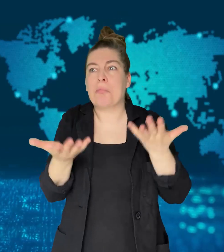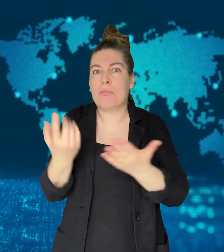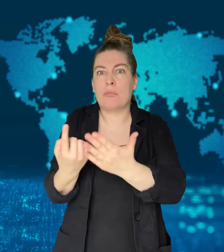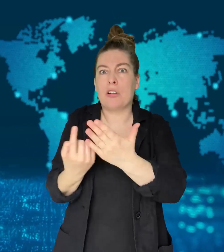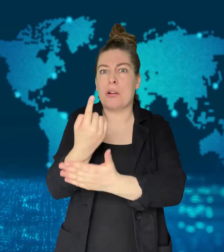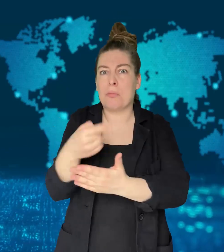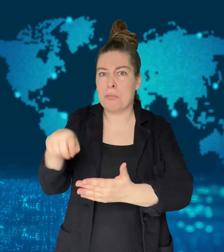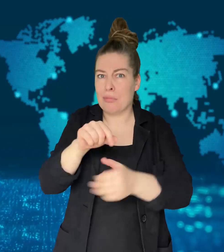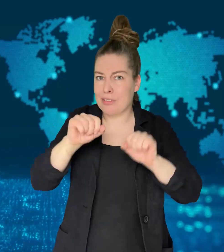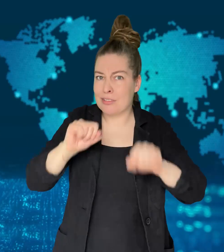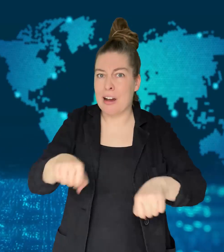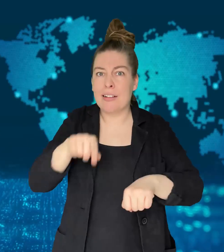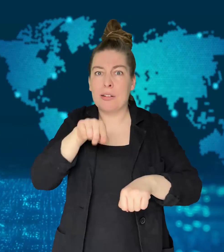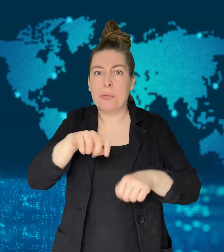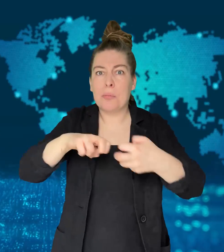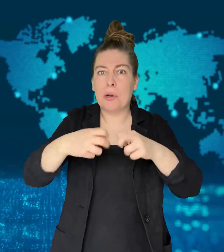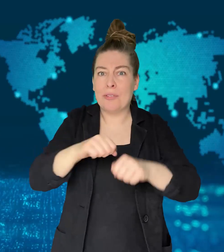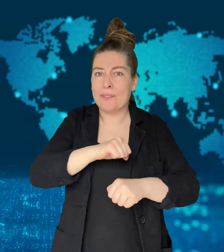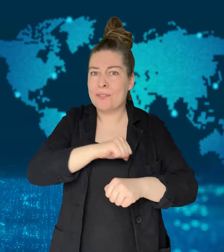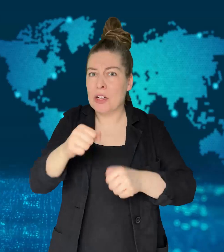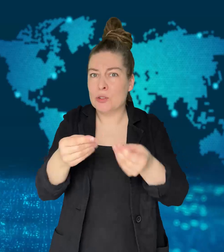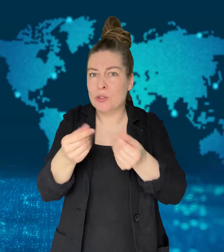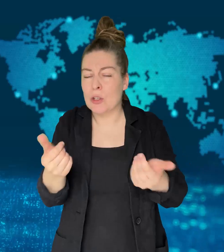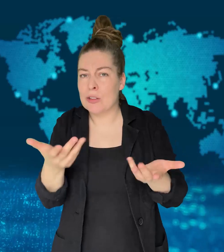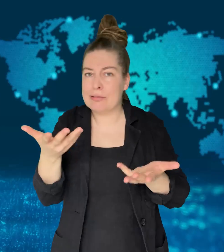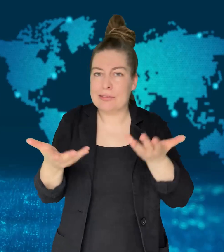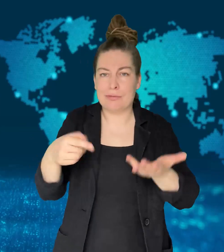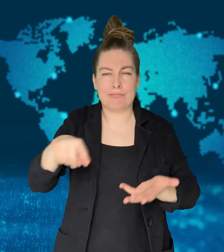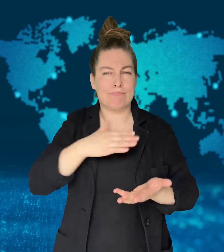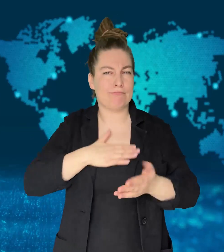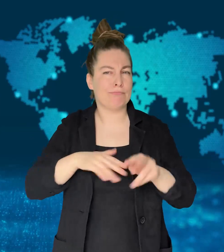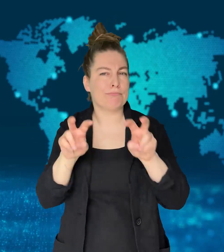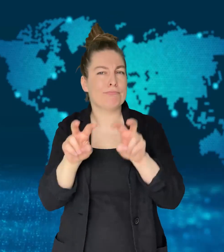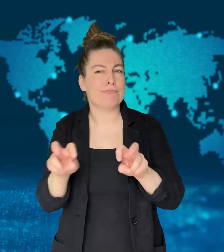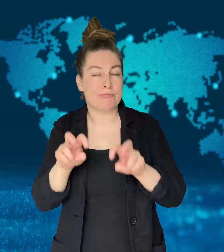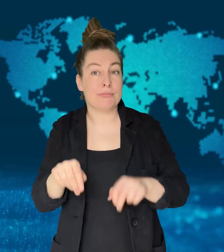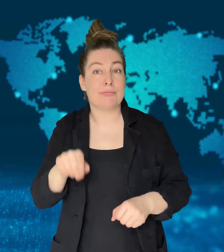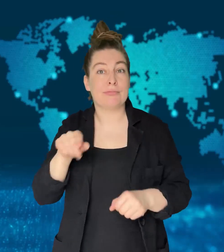Thousands of travelers were stuck,